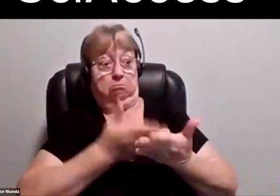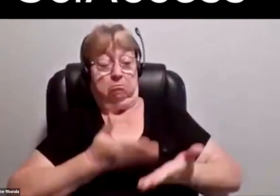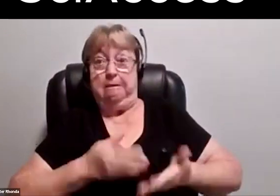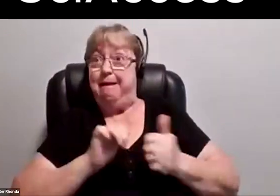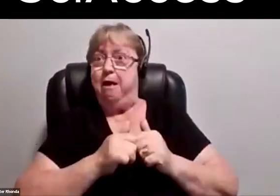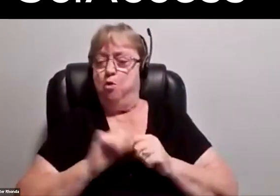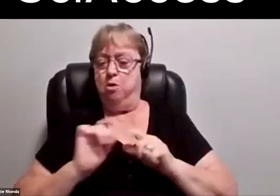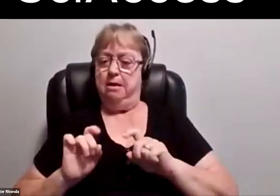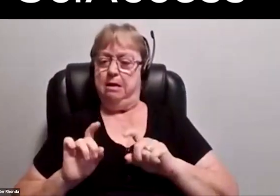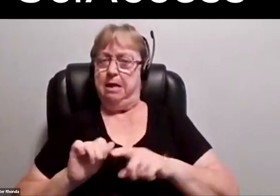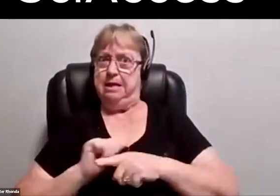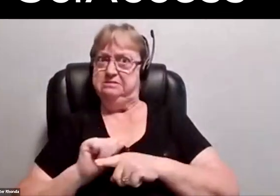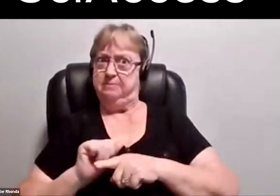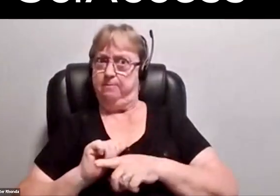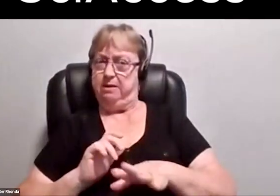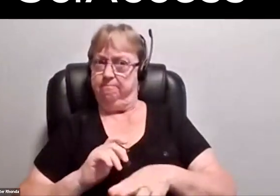Now, it may seem like science